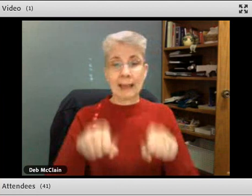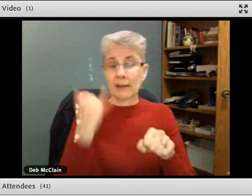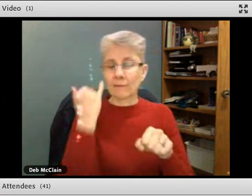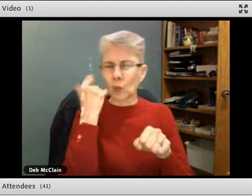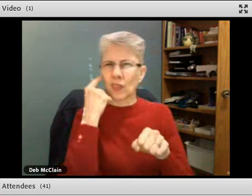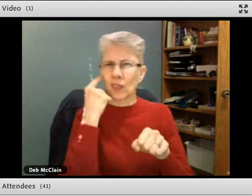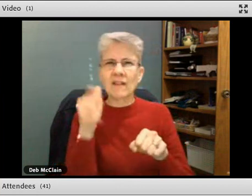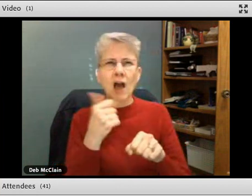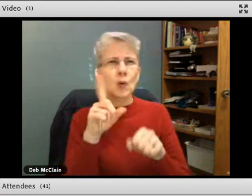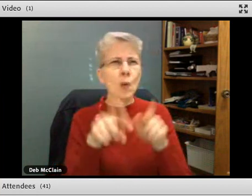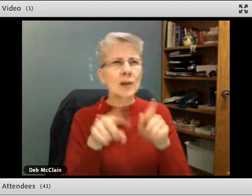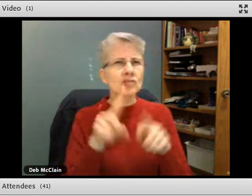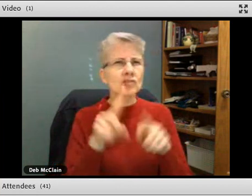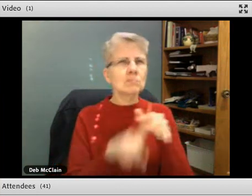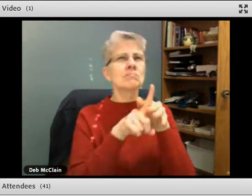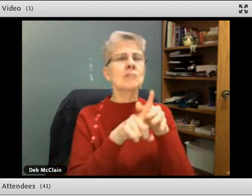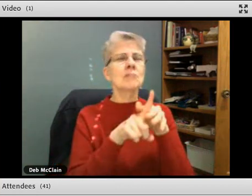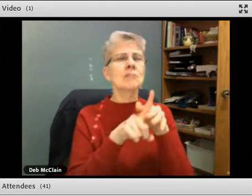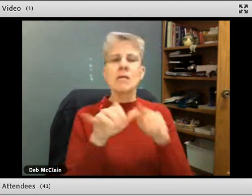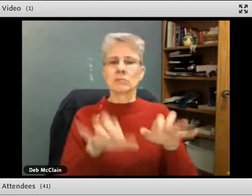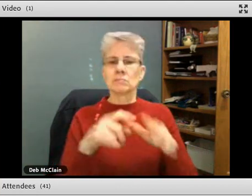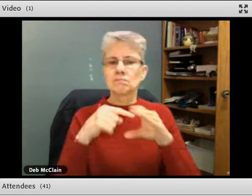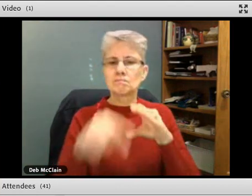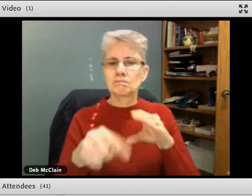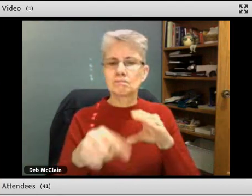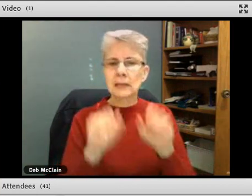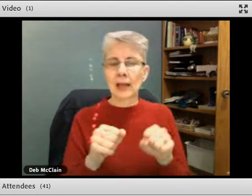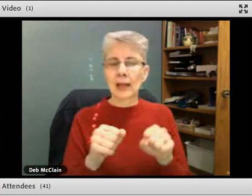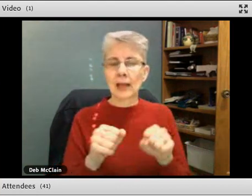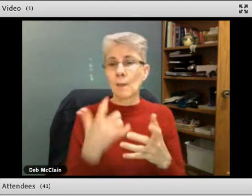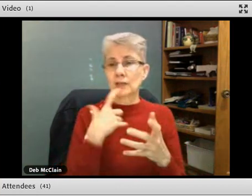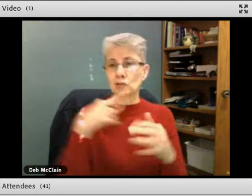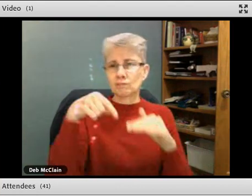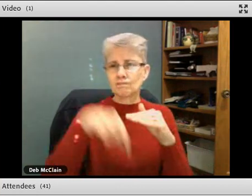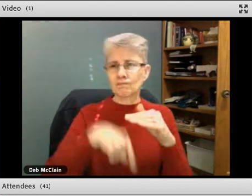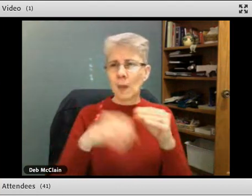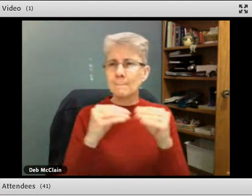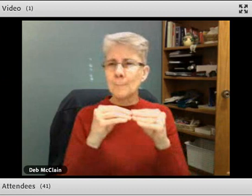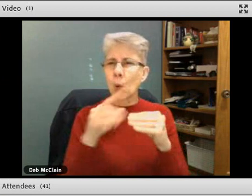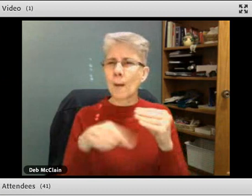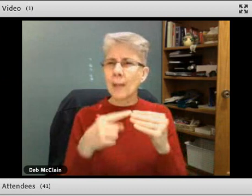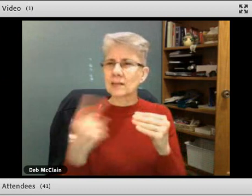about something I tried to explain, please don't hesitate to contact me.